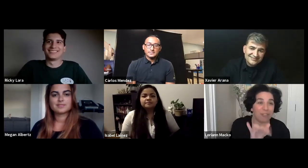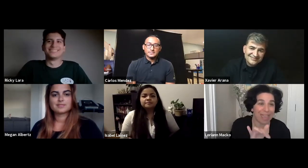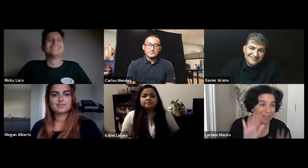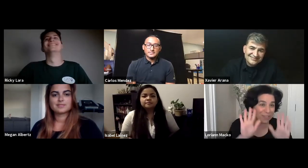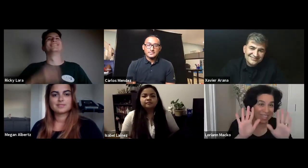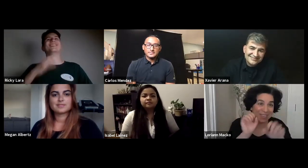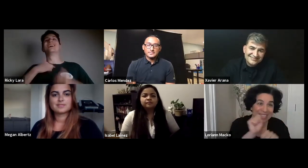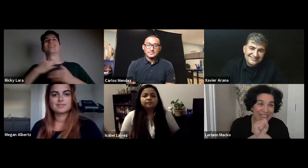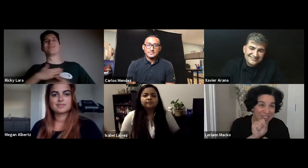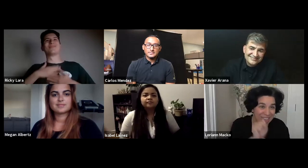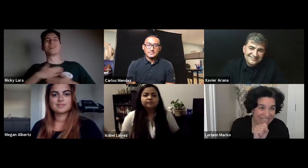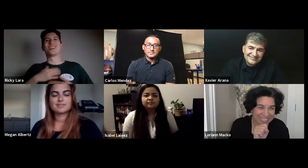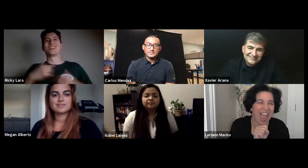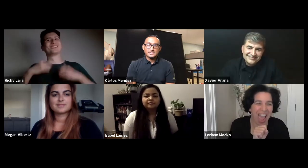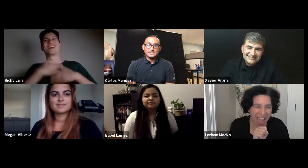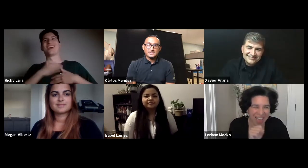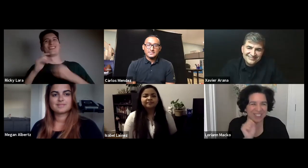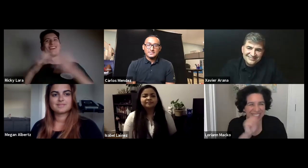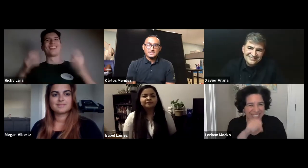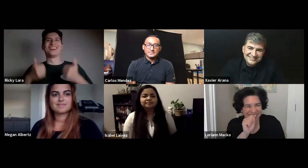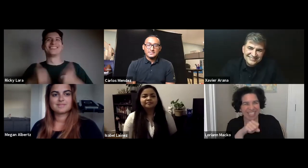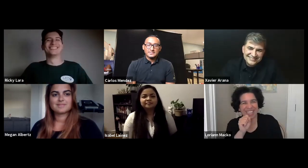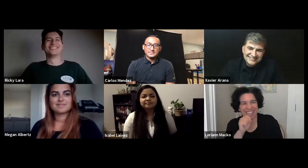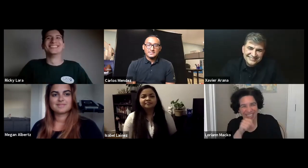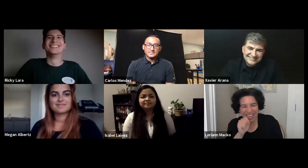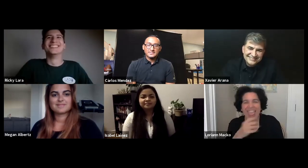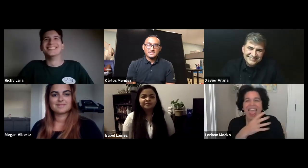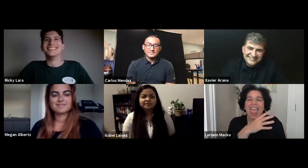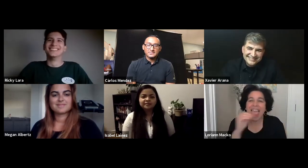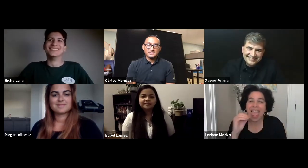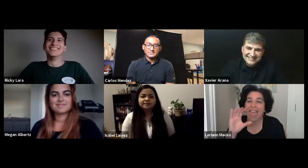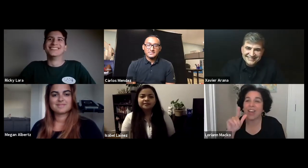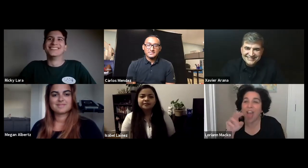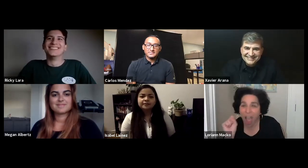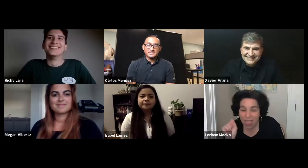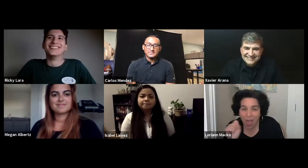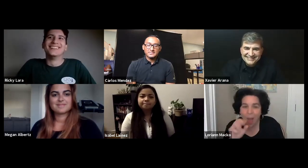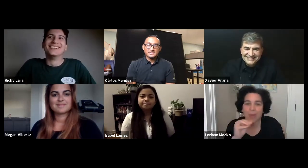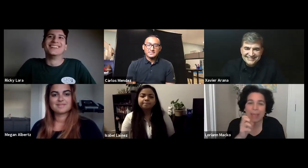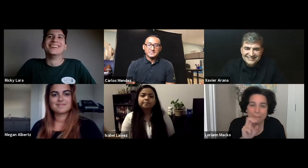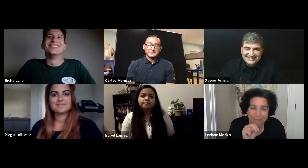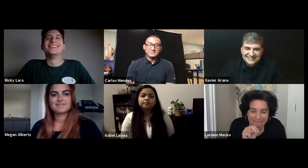Thank you, Ricky, for coordinating the questions. Yes, of course. No problem.